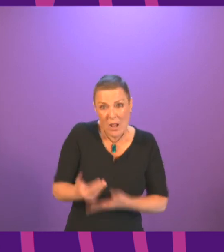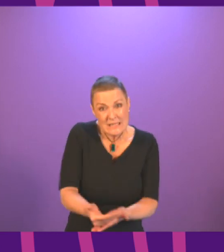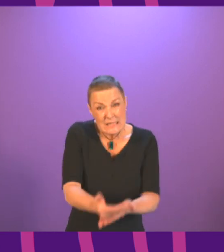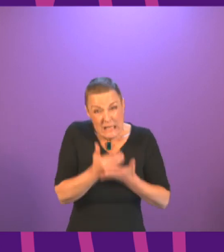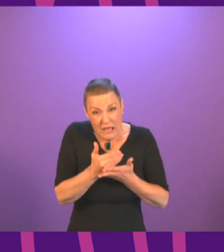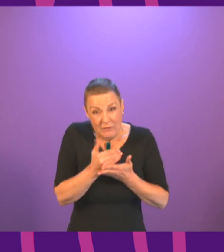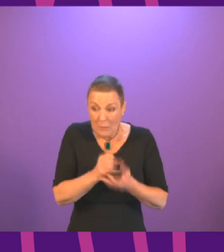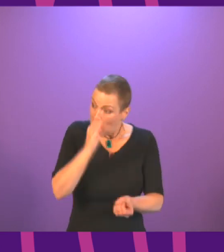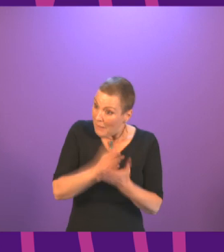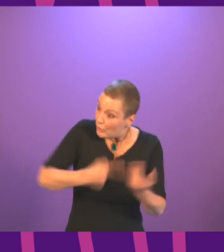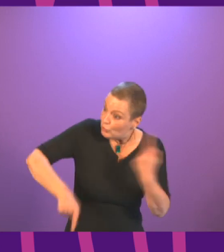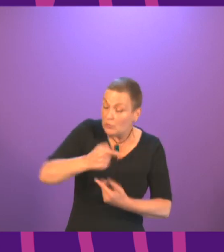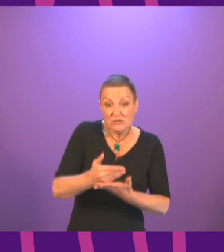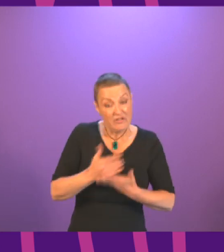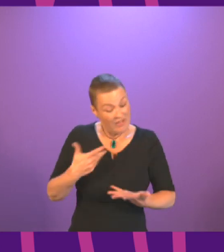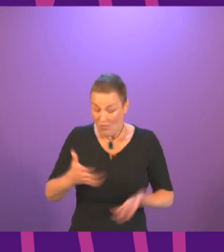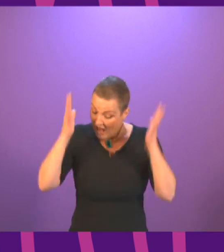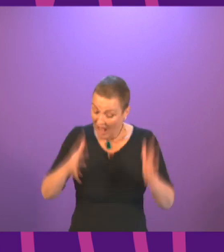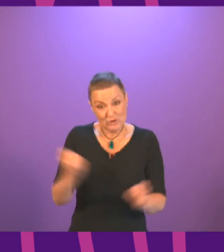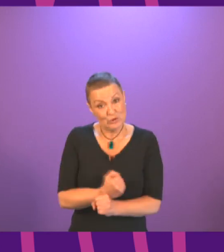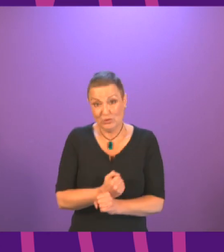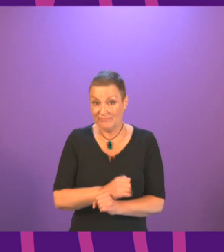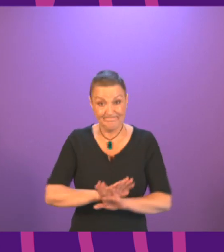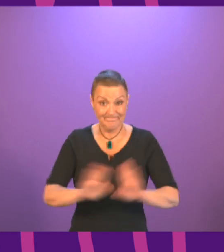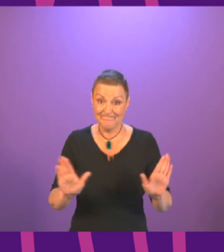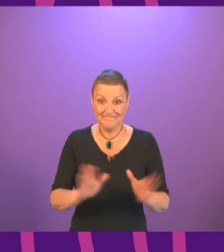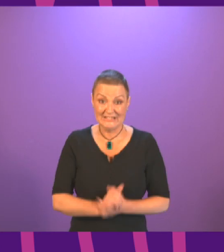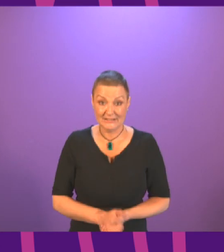and protecting as much normality as possible, we will not shy away from taking them.